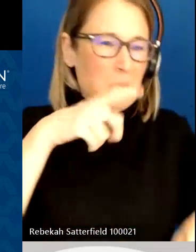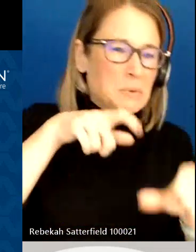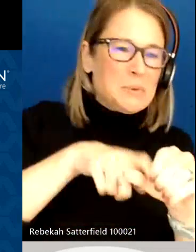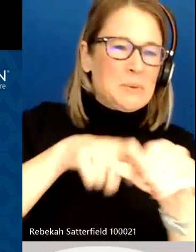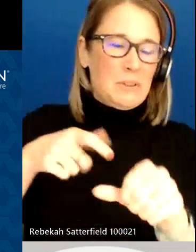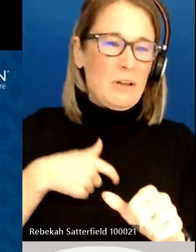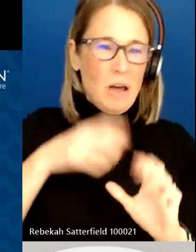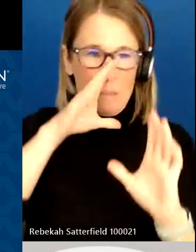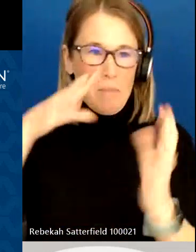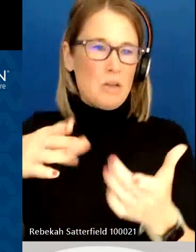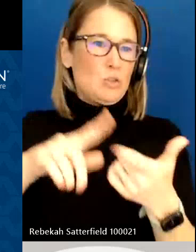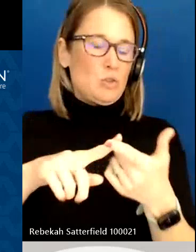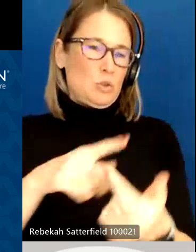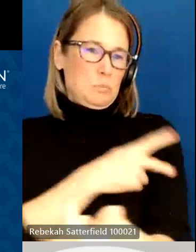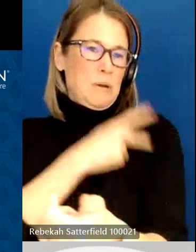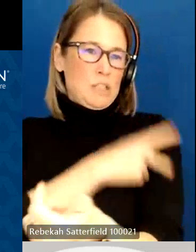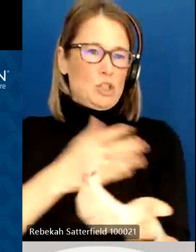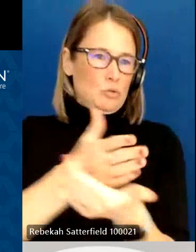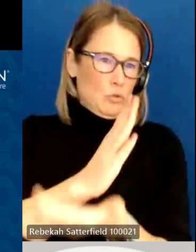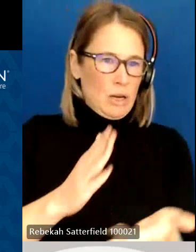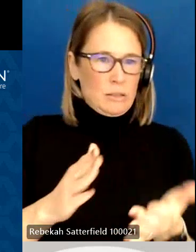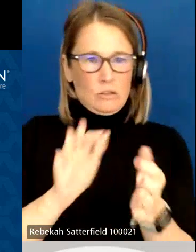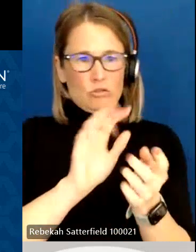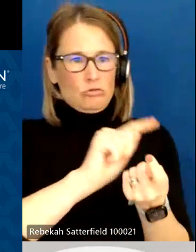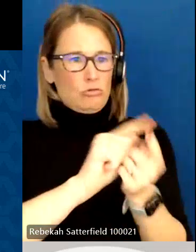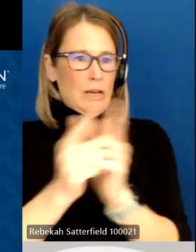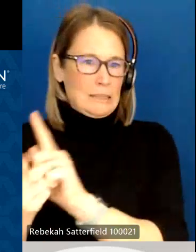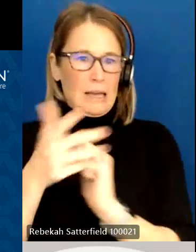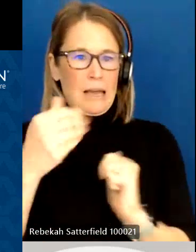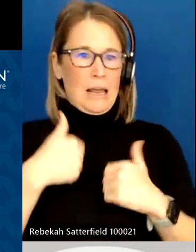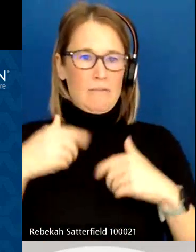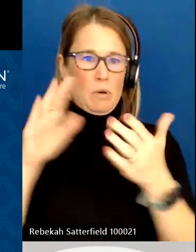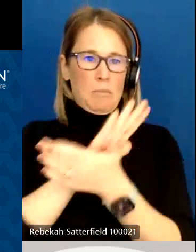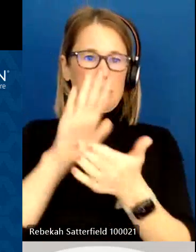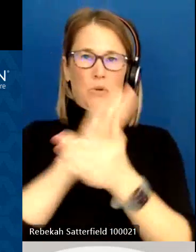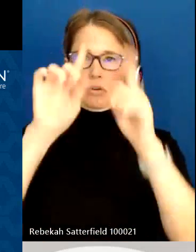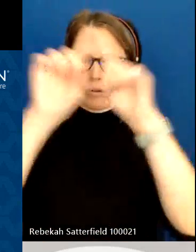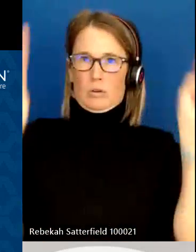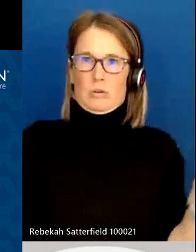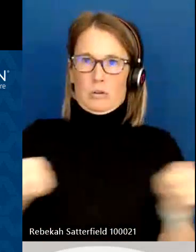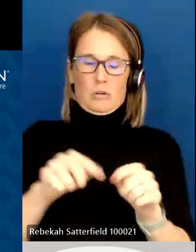Patient rights being translated and and there's a notice there that's in the top 15 languages